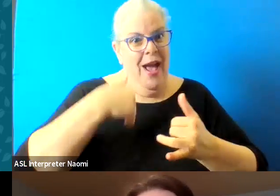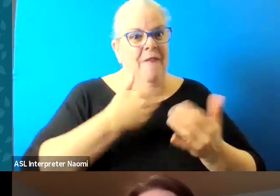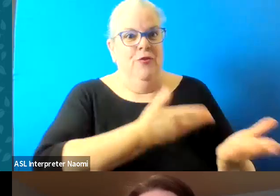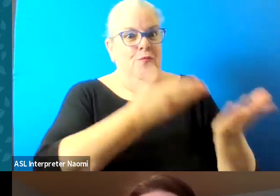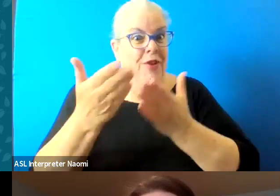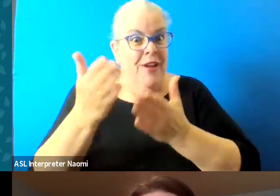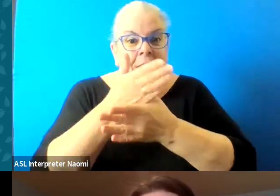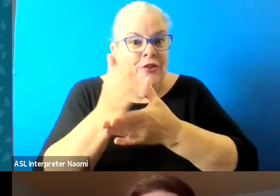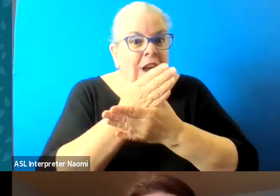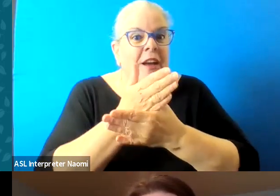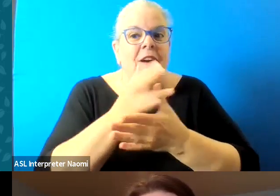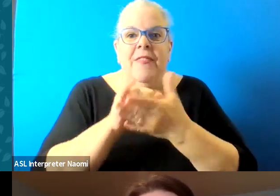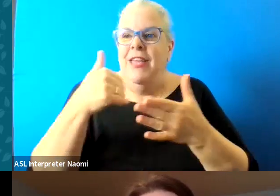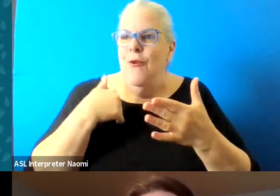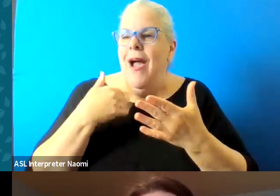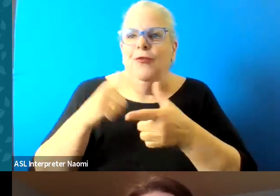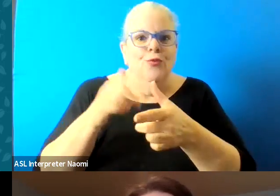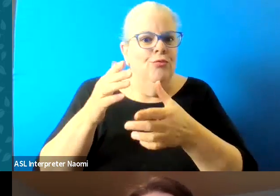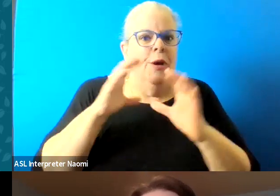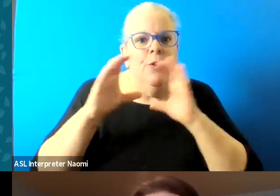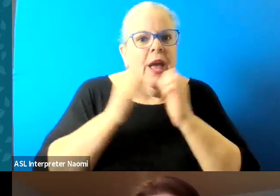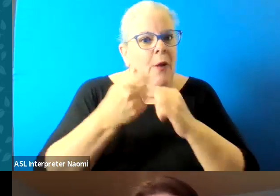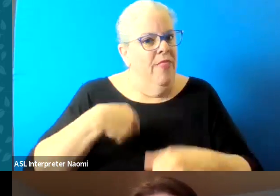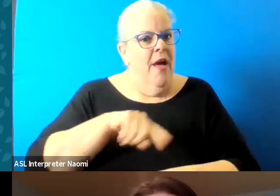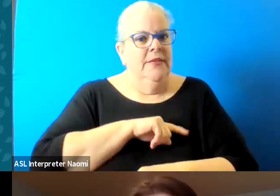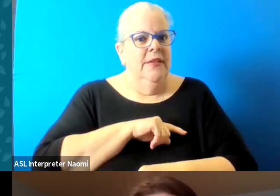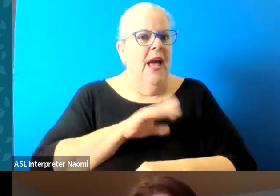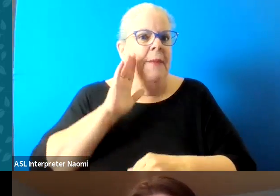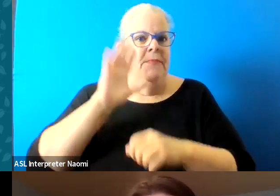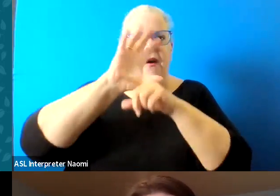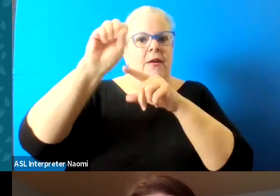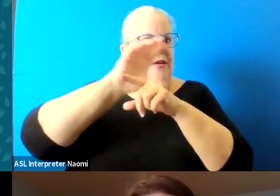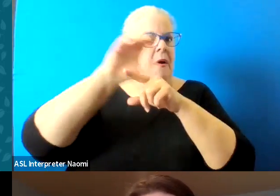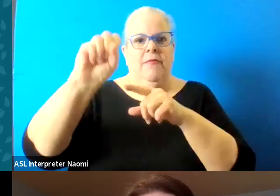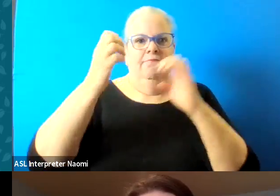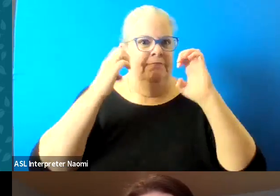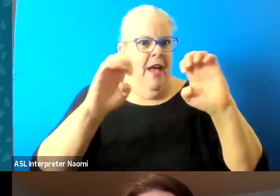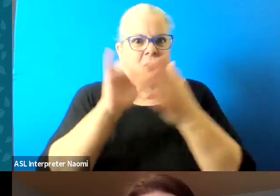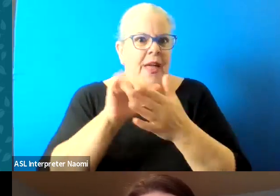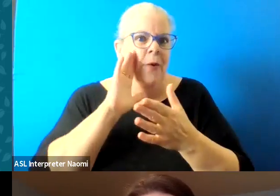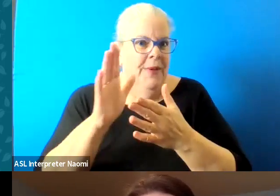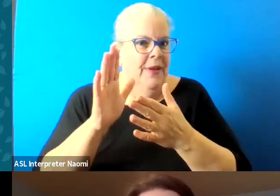that you guys have to communicate. And just the awesome, awesome effort that this is going in to make Colorado Springs,